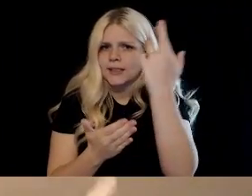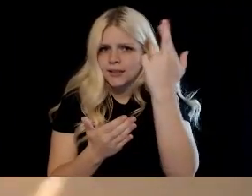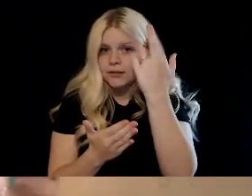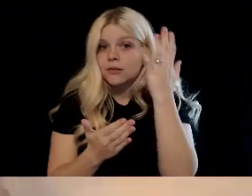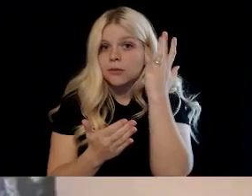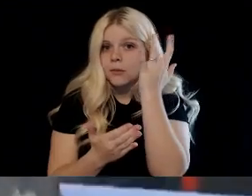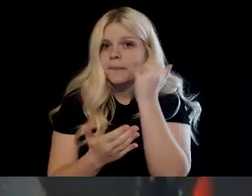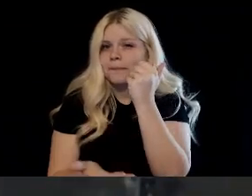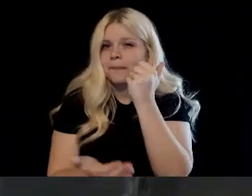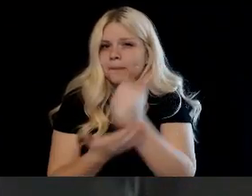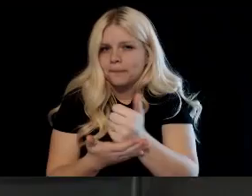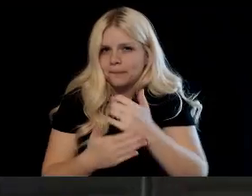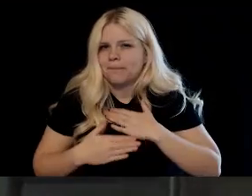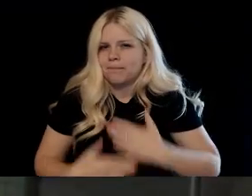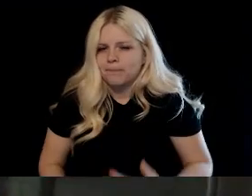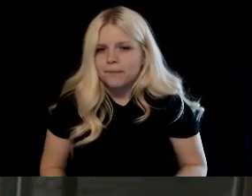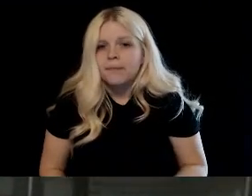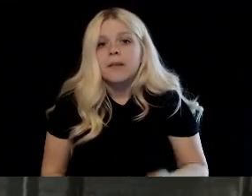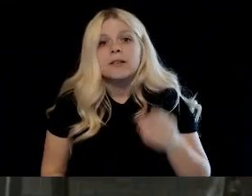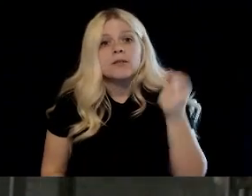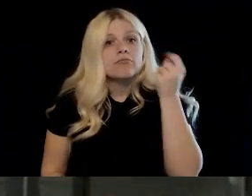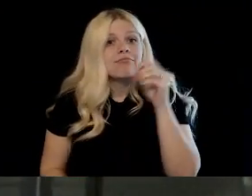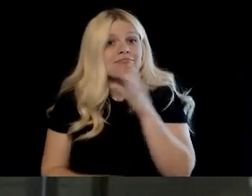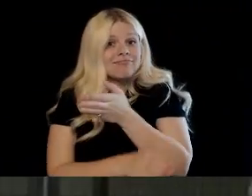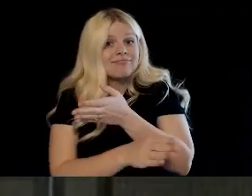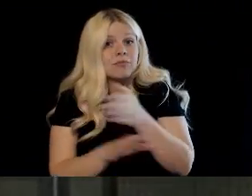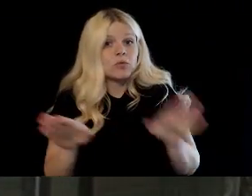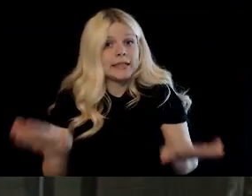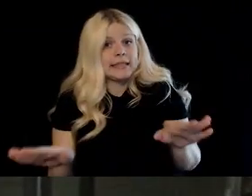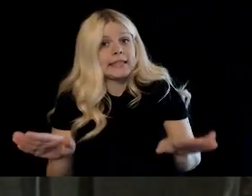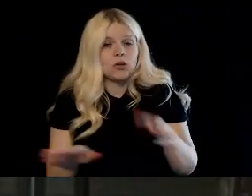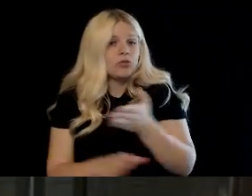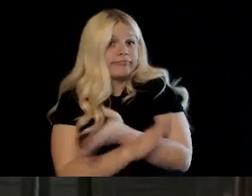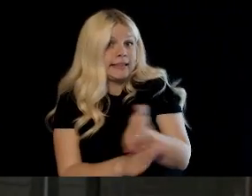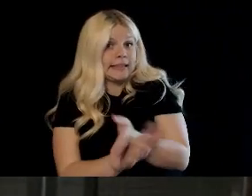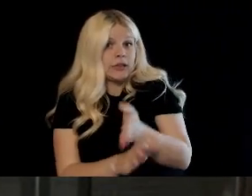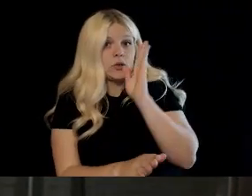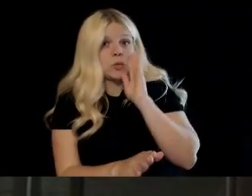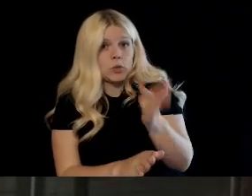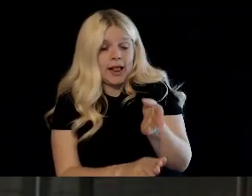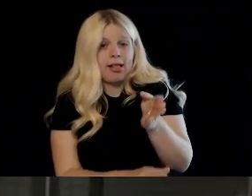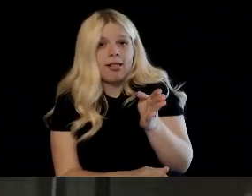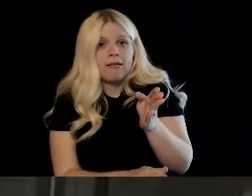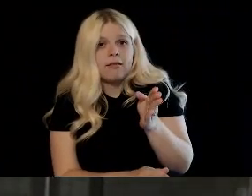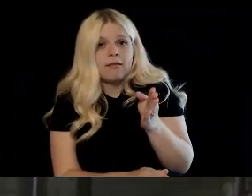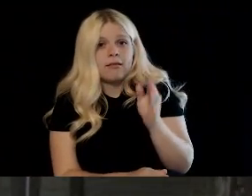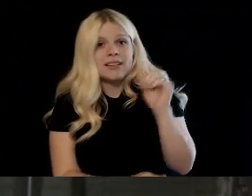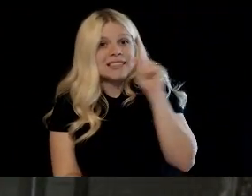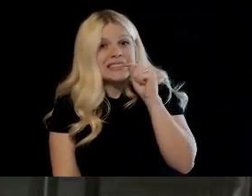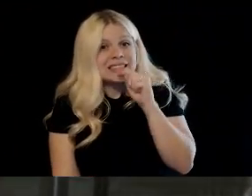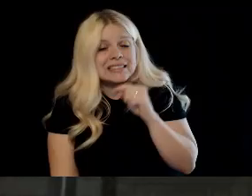brush their teeth every single day. If they need to do a mouse exam, if we need the vets to come out and look in there- they're really comfortable with us